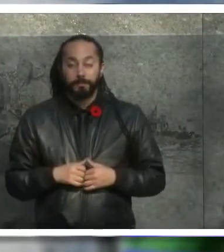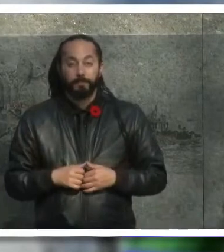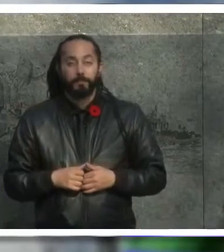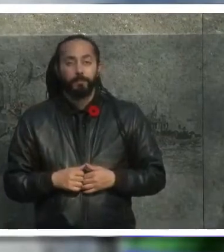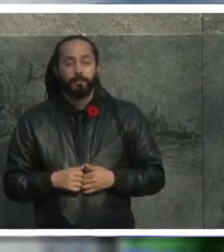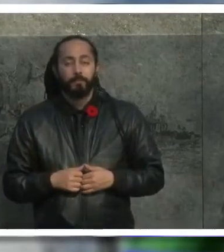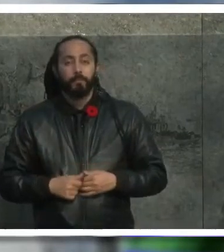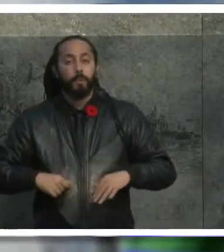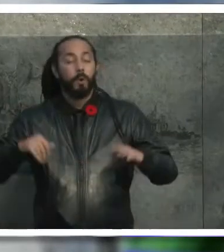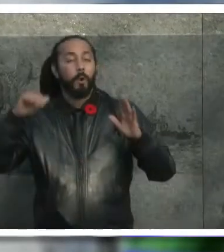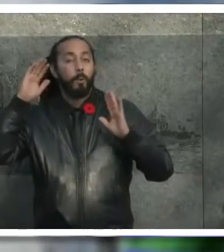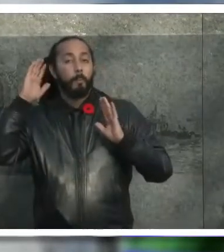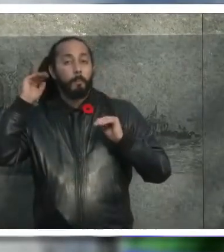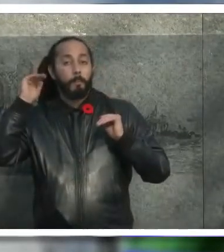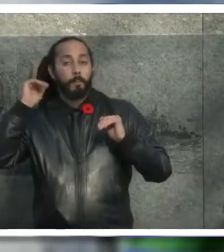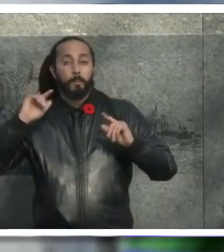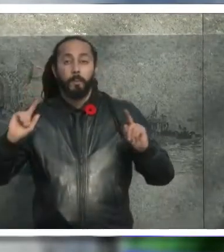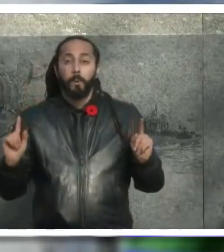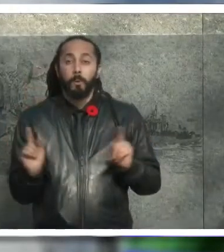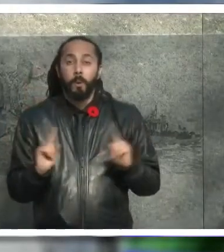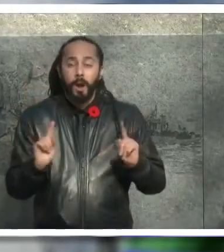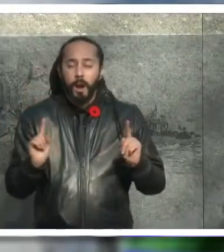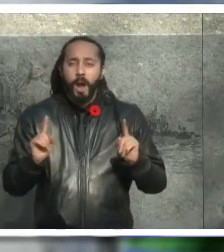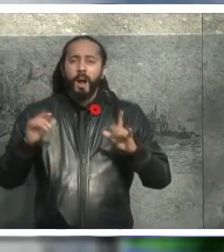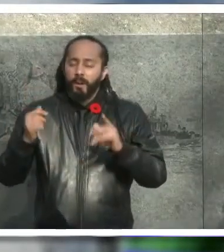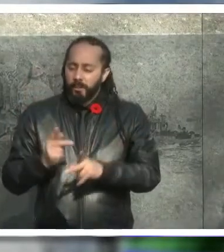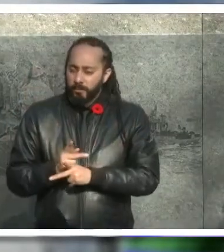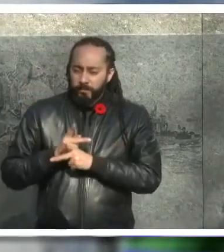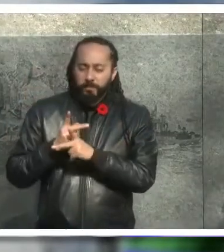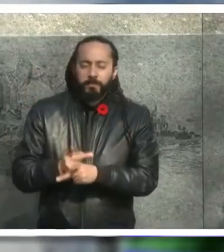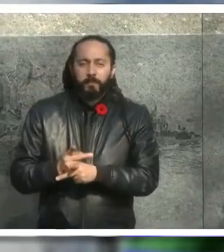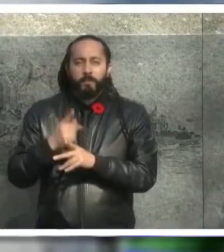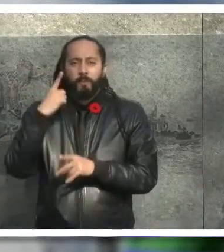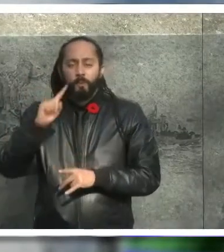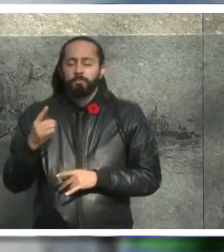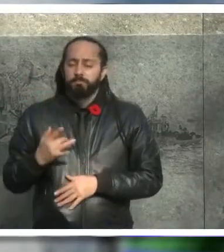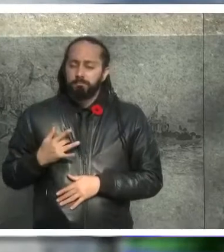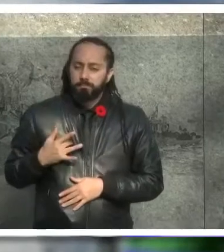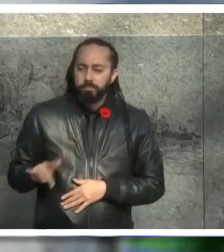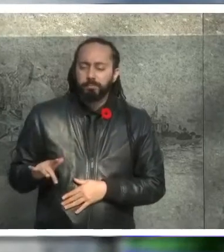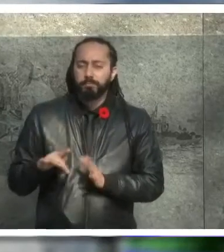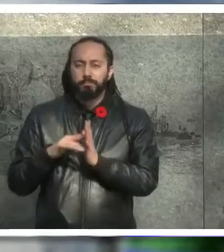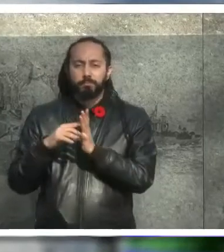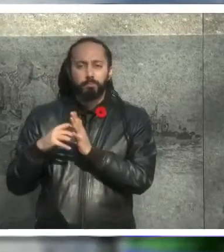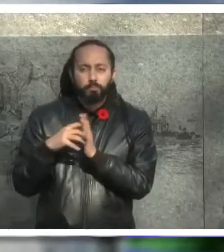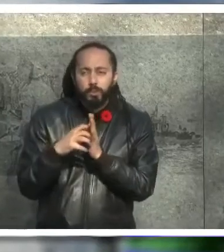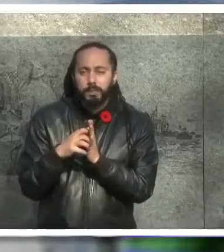Hope is to be found in the care given to the vulnerable, and to those in need.